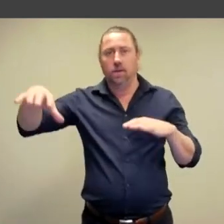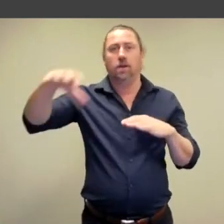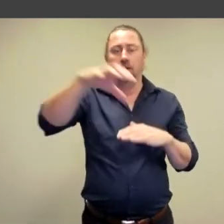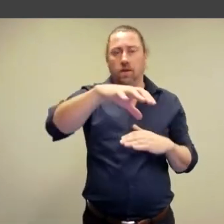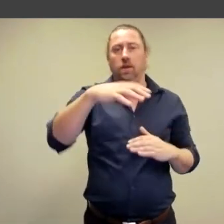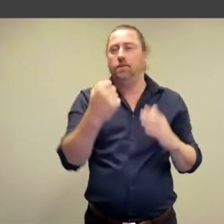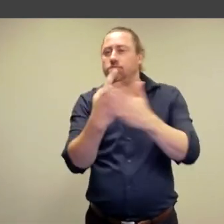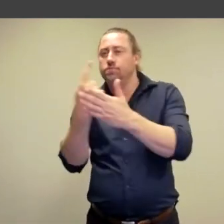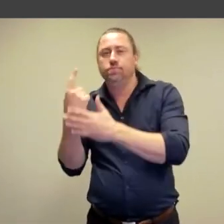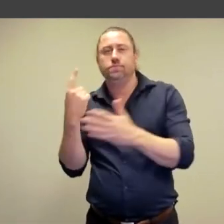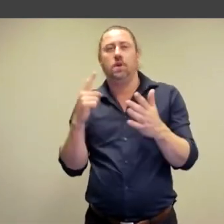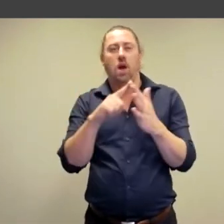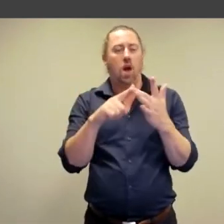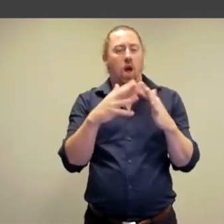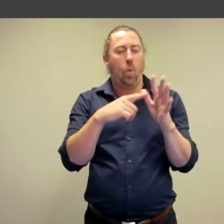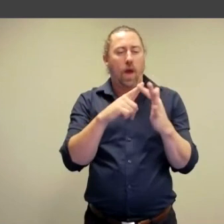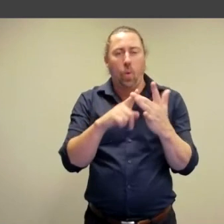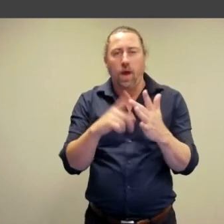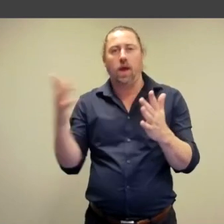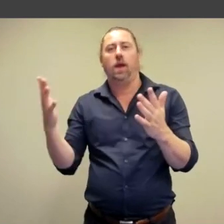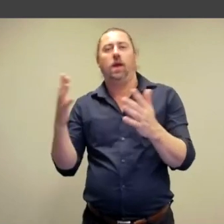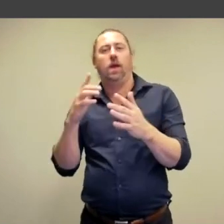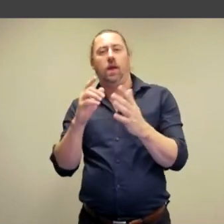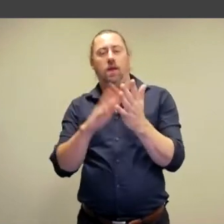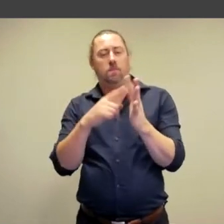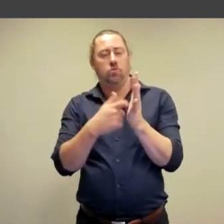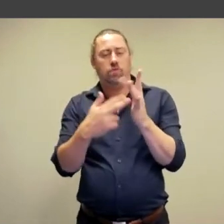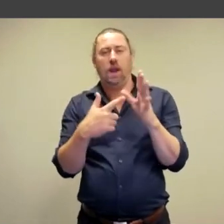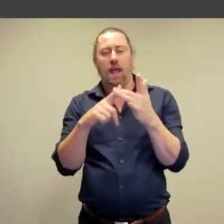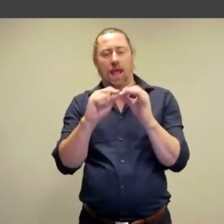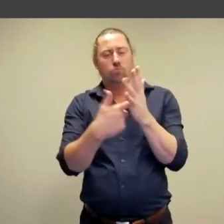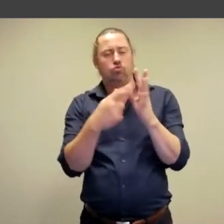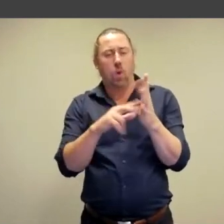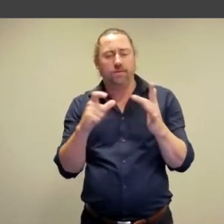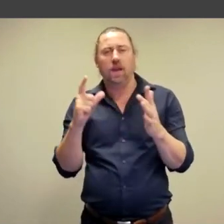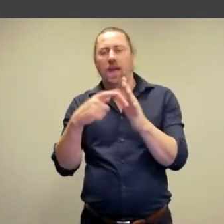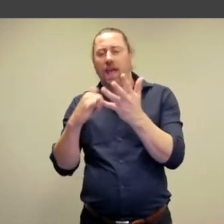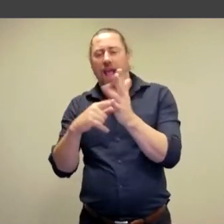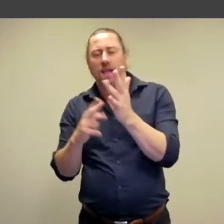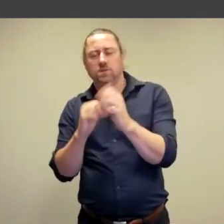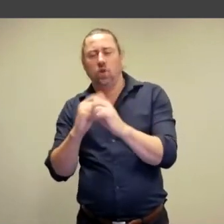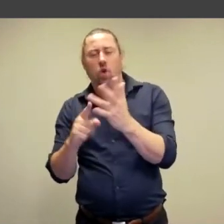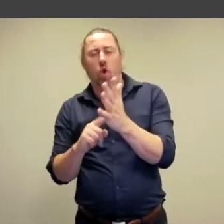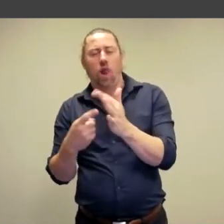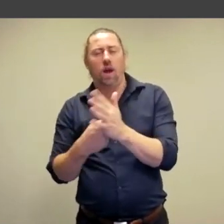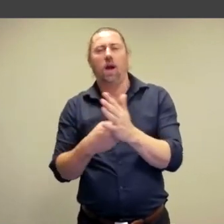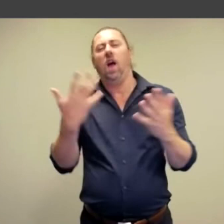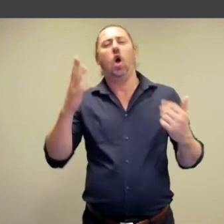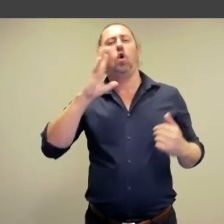Antony Gormley, Marina Abramovic, Carsten Holler, and a whole suite of